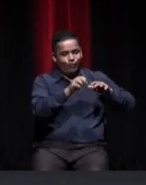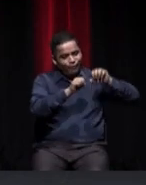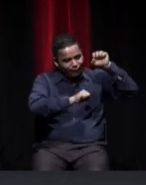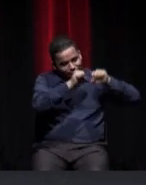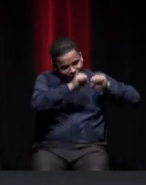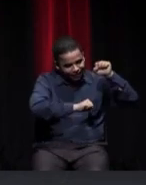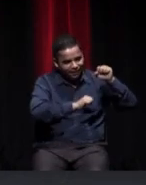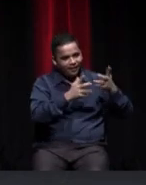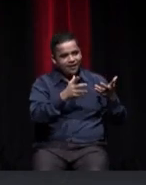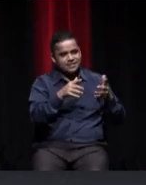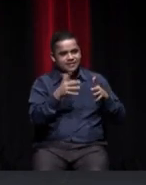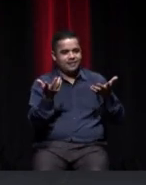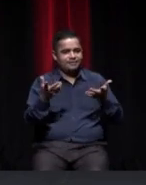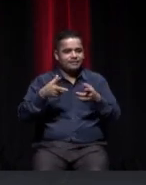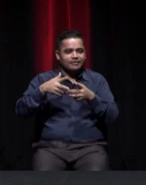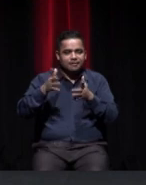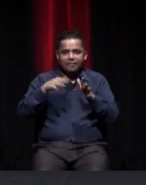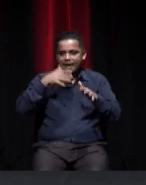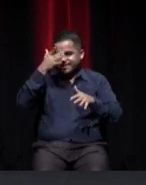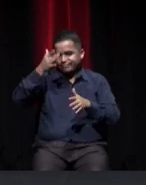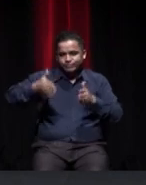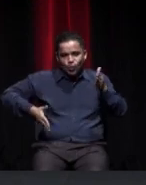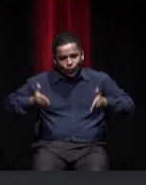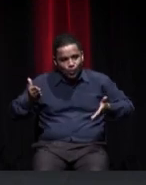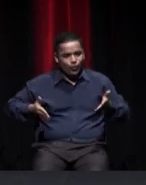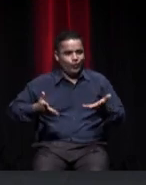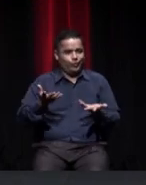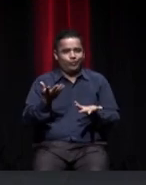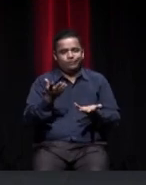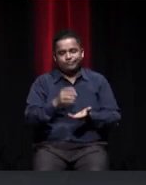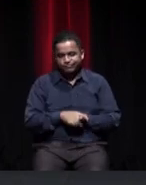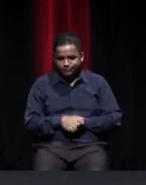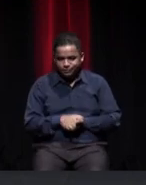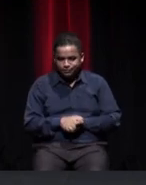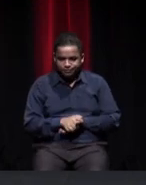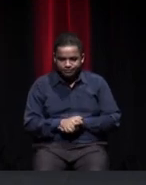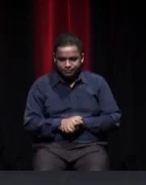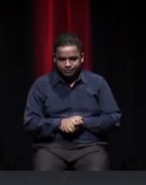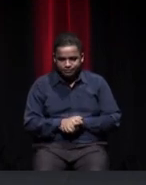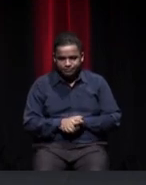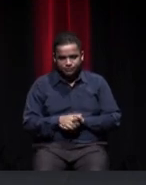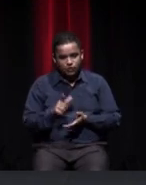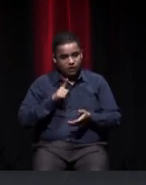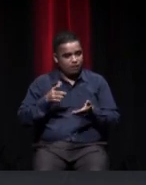Mechanical works people used to do, like in Charles Chaplin's "Modern Times,"